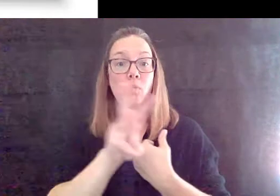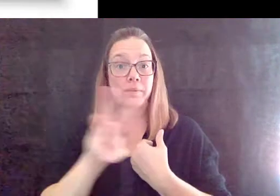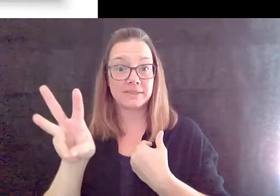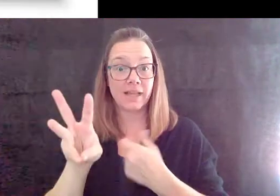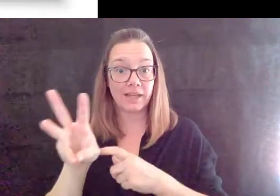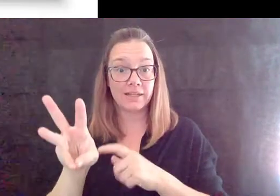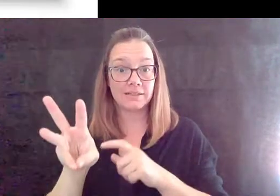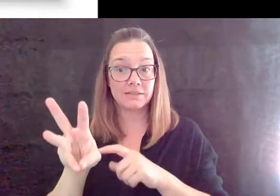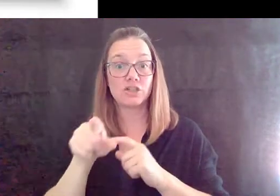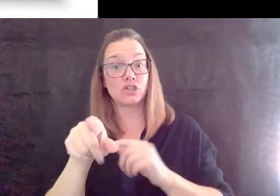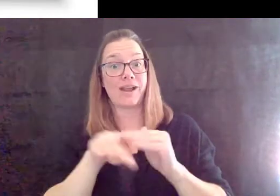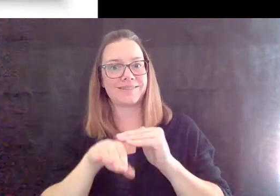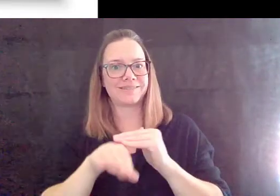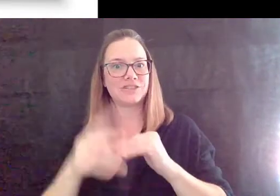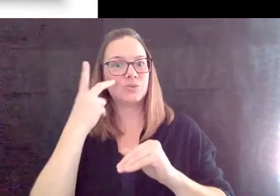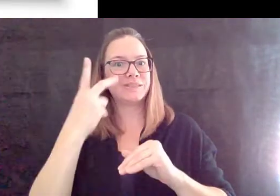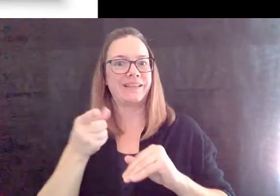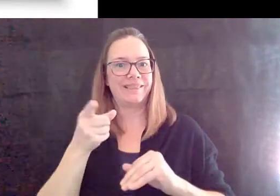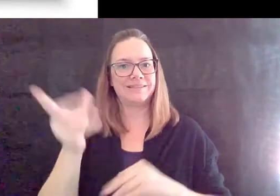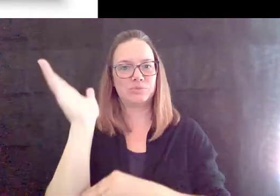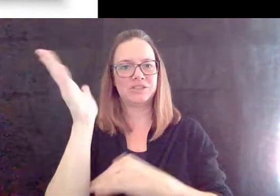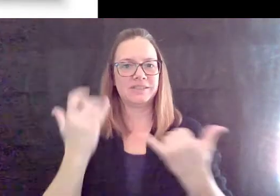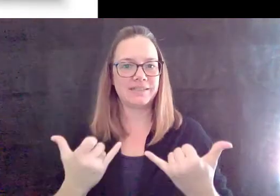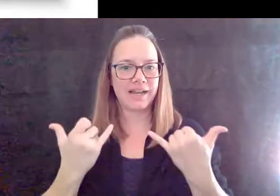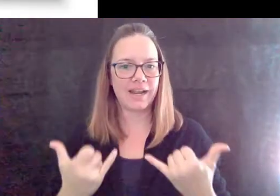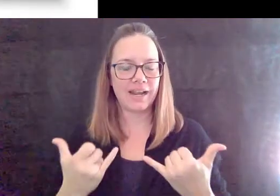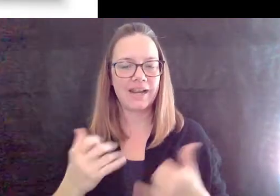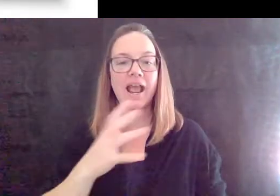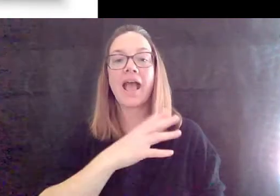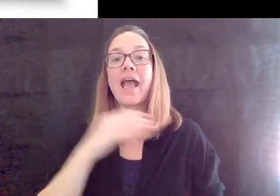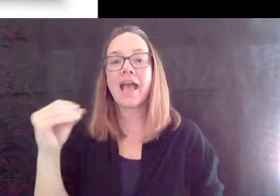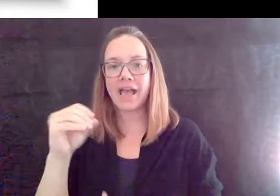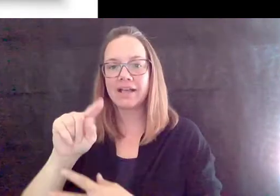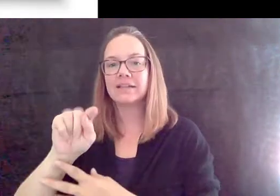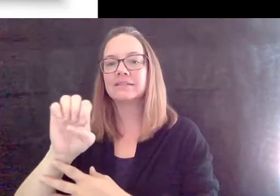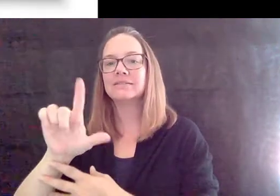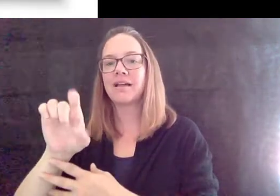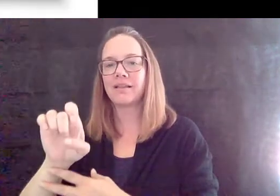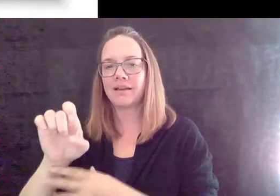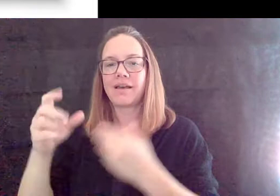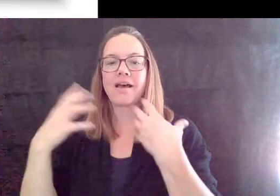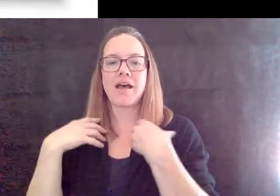that you accessed to see this presentation today, as well as telehealth services and thinking